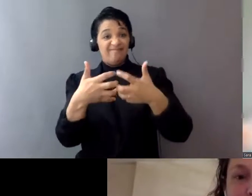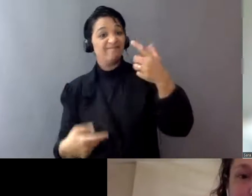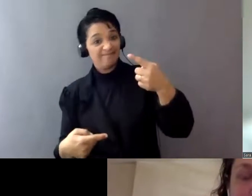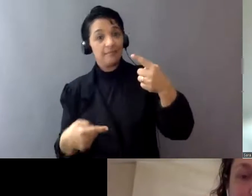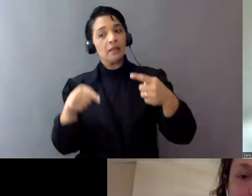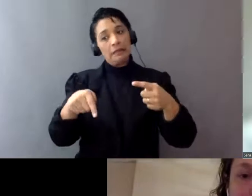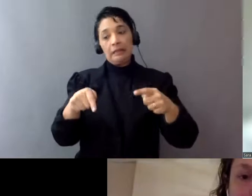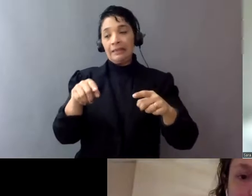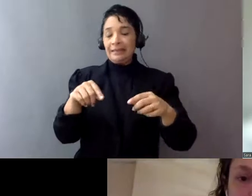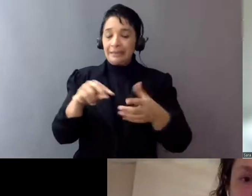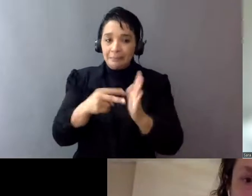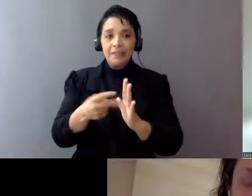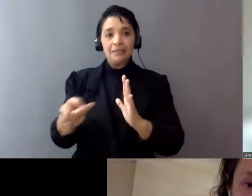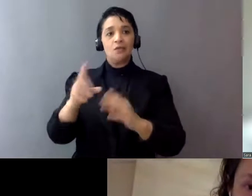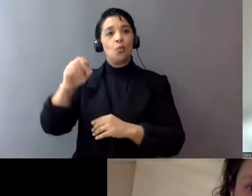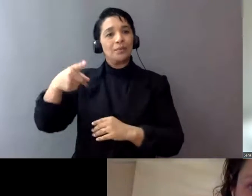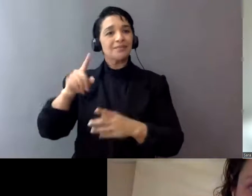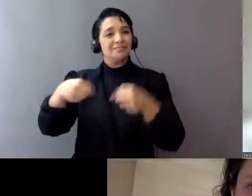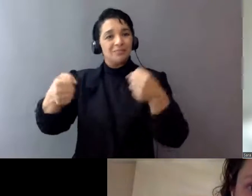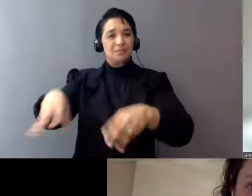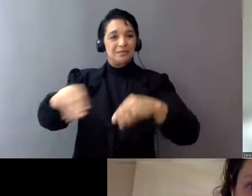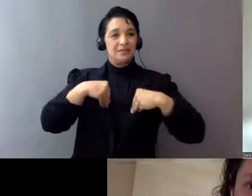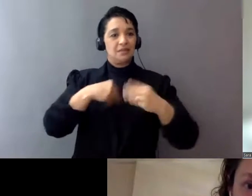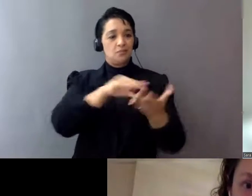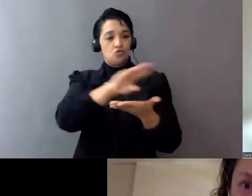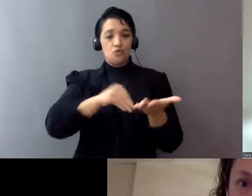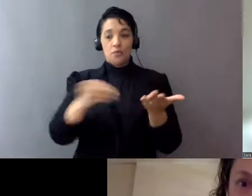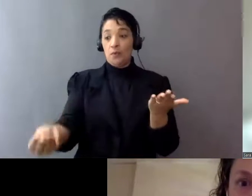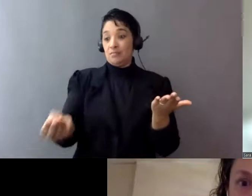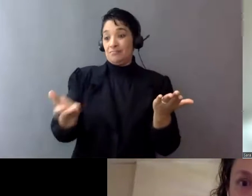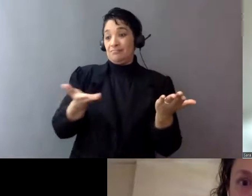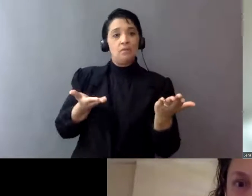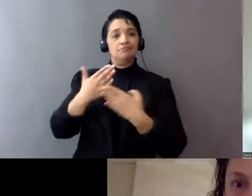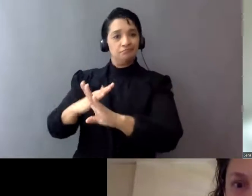by National Statistical Offices and I think this is something that needs to be advocating